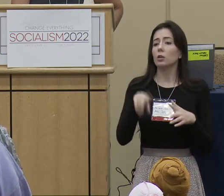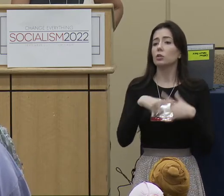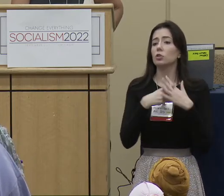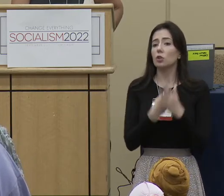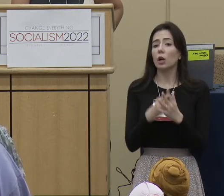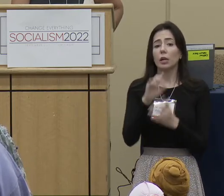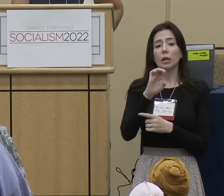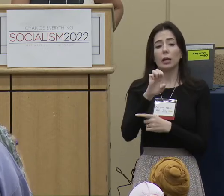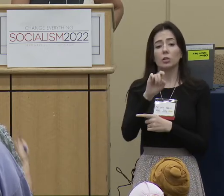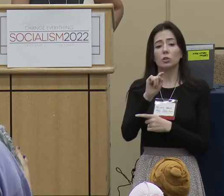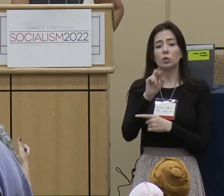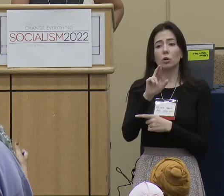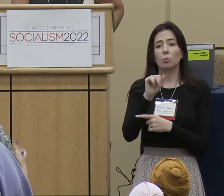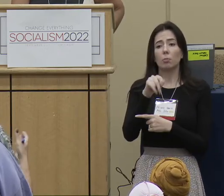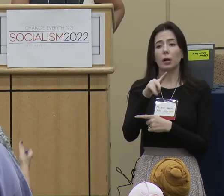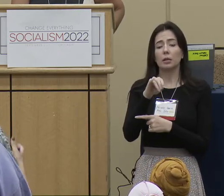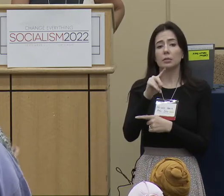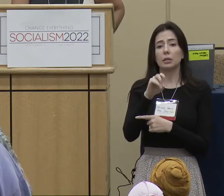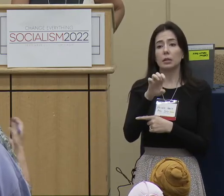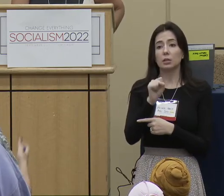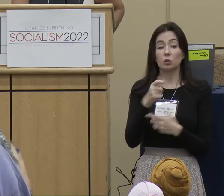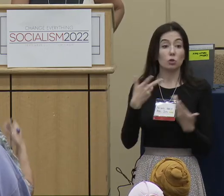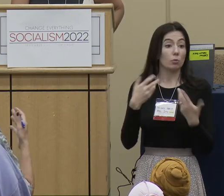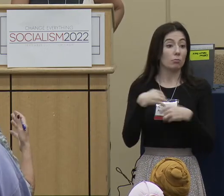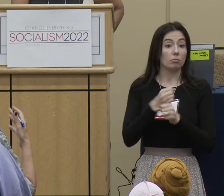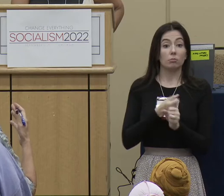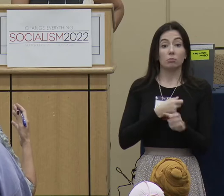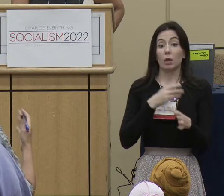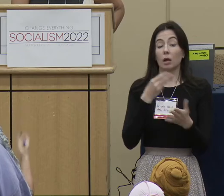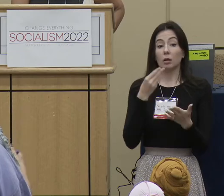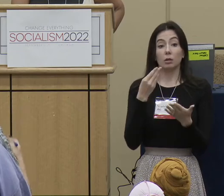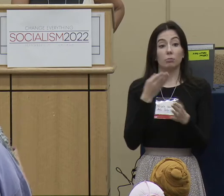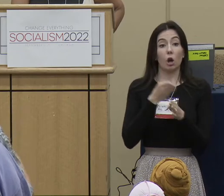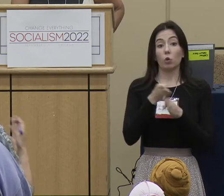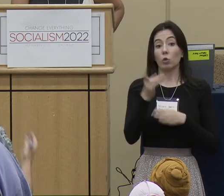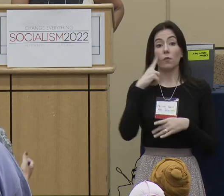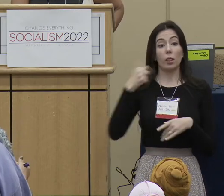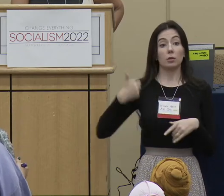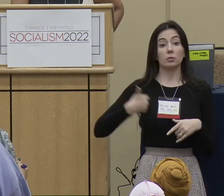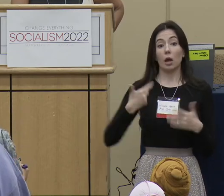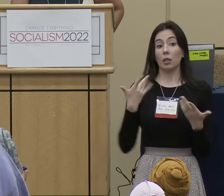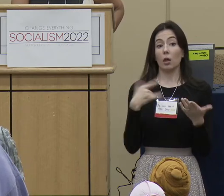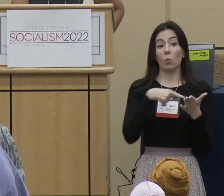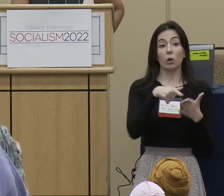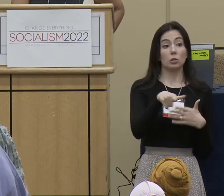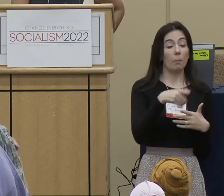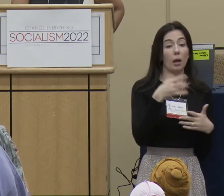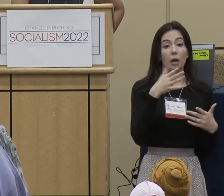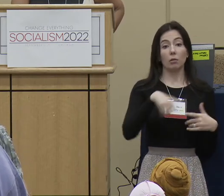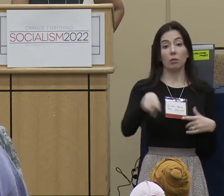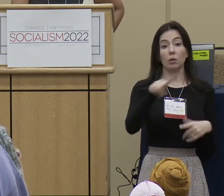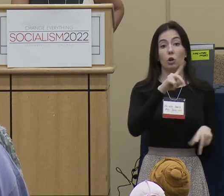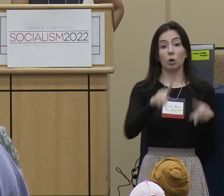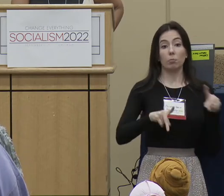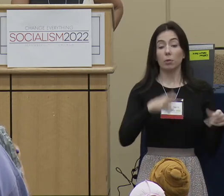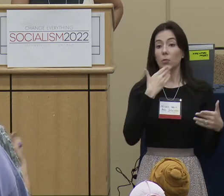anywhere else. And they are starting enterprises to create